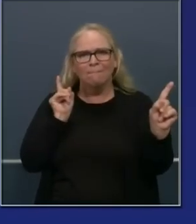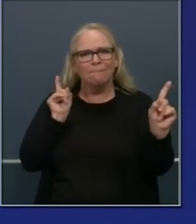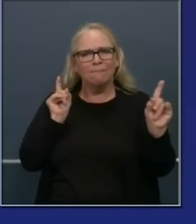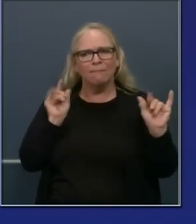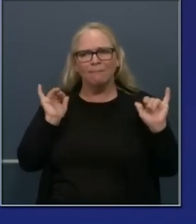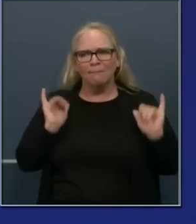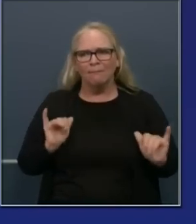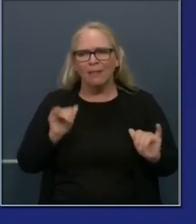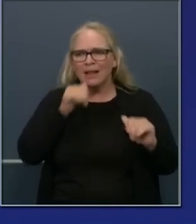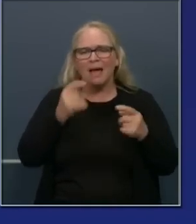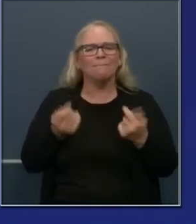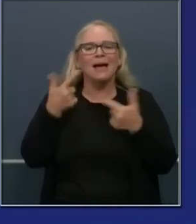PRACTICE THE PHYSICAL